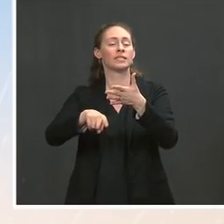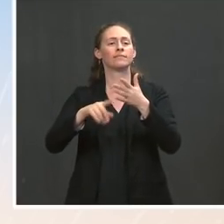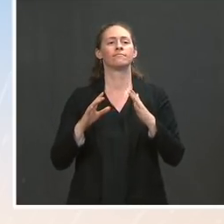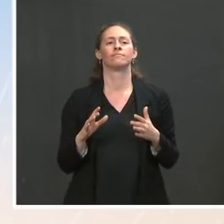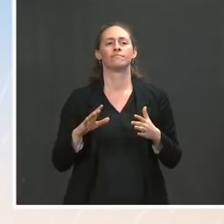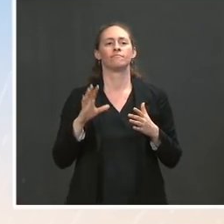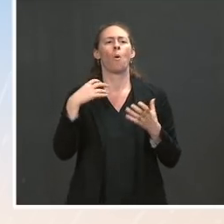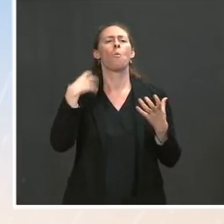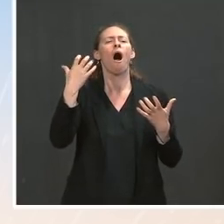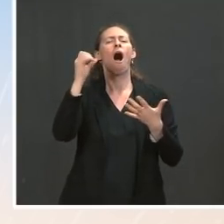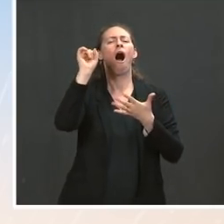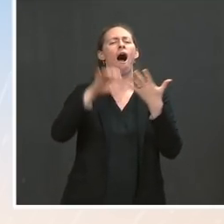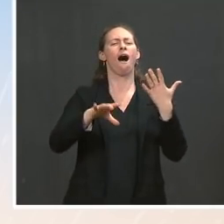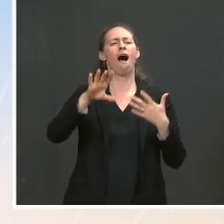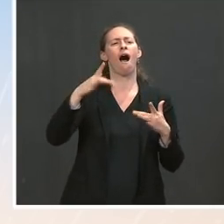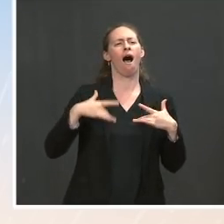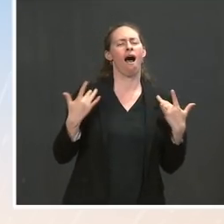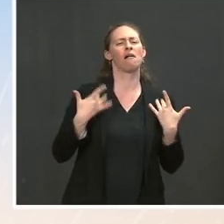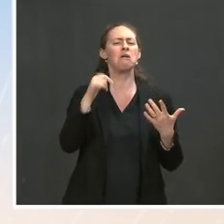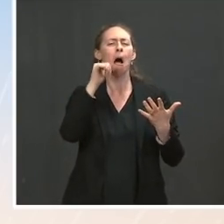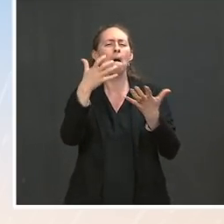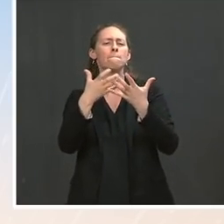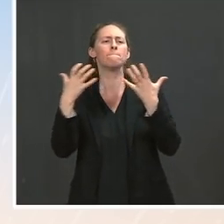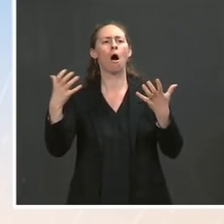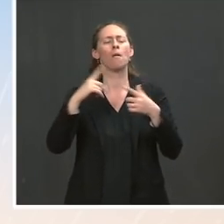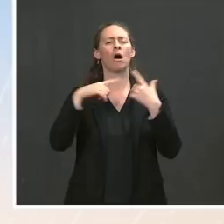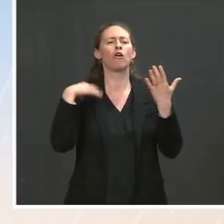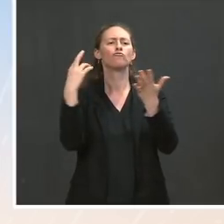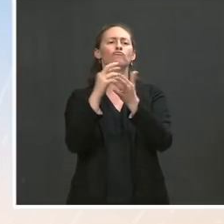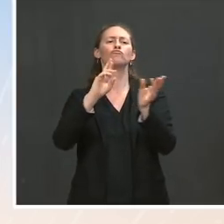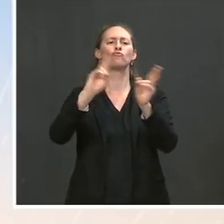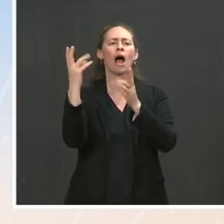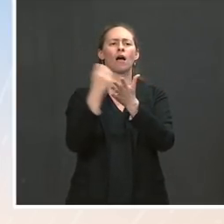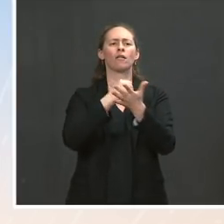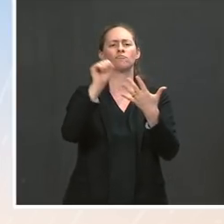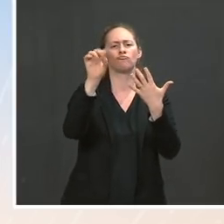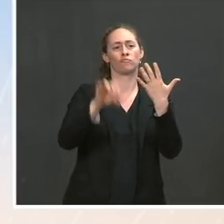So, but next week the president will continue laying out his vision for the future of our country.